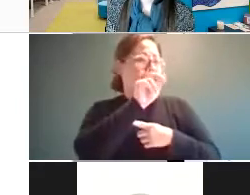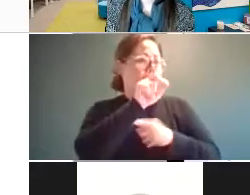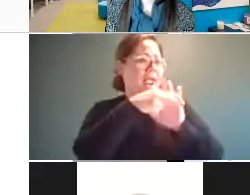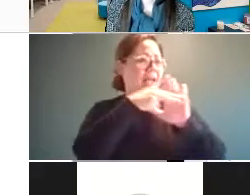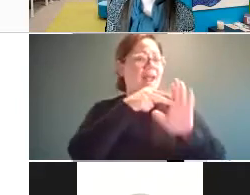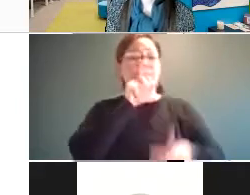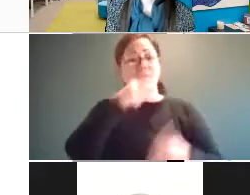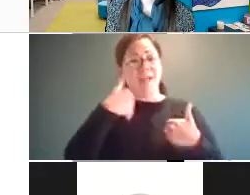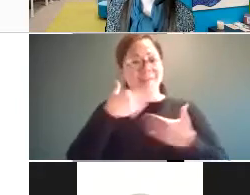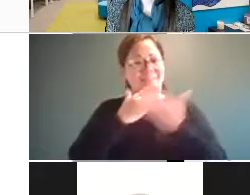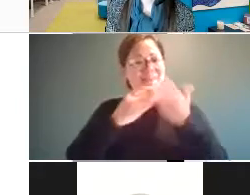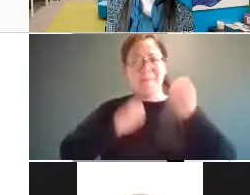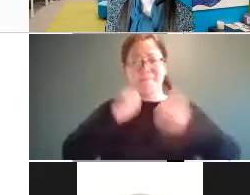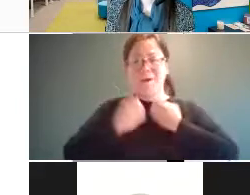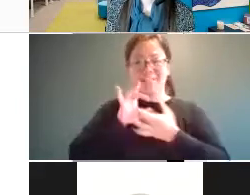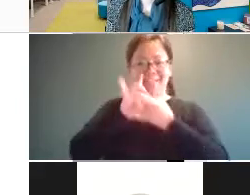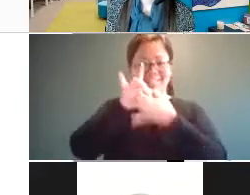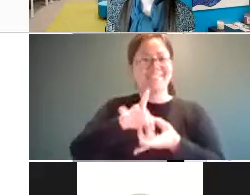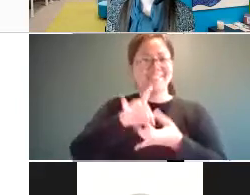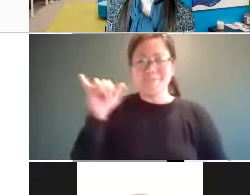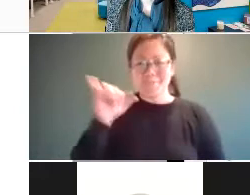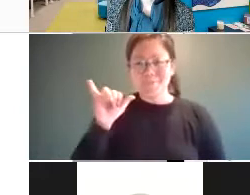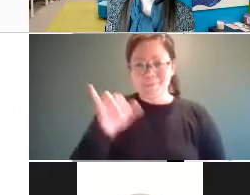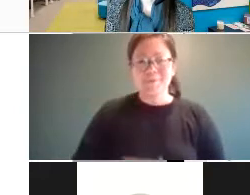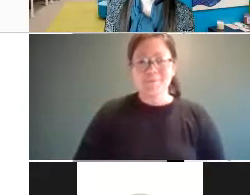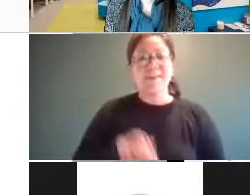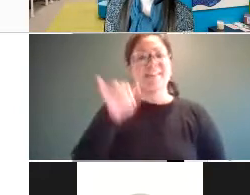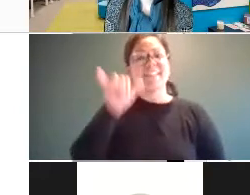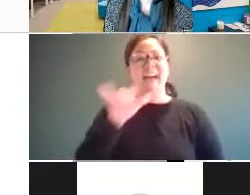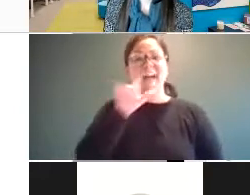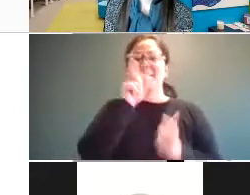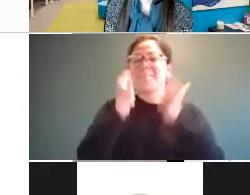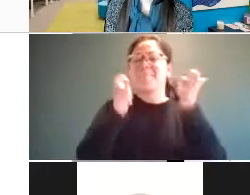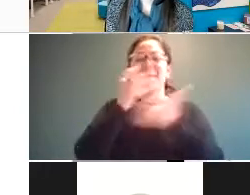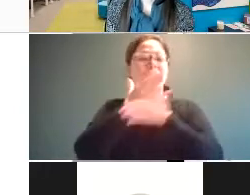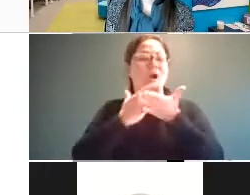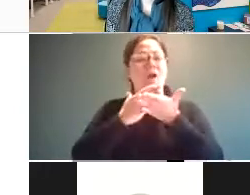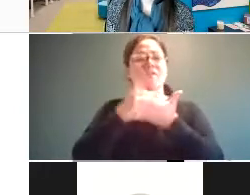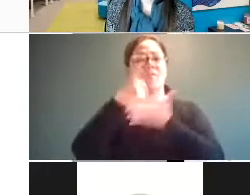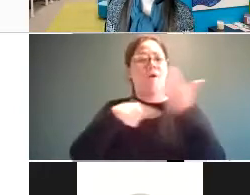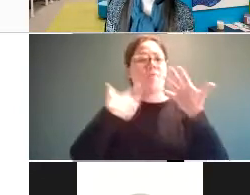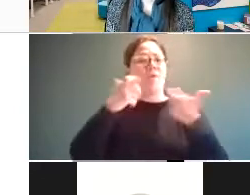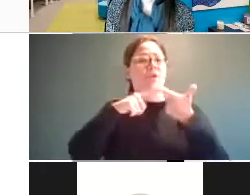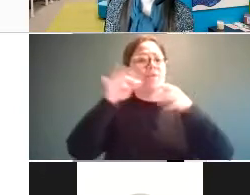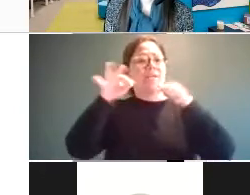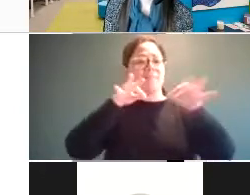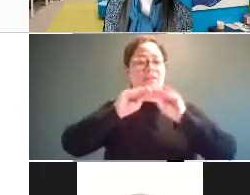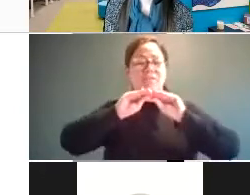that come up for you as well. And this is a big part of what we want to articulate through our brand style guides,